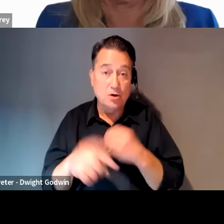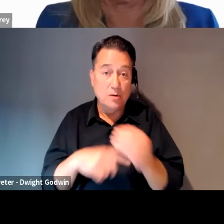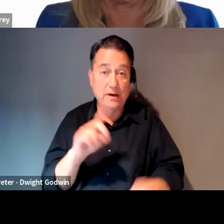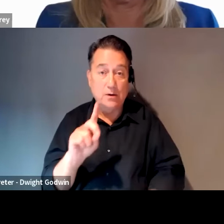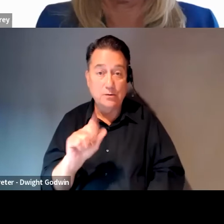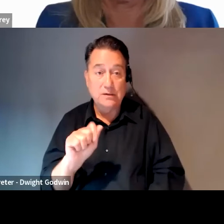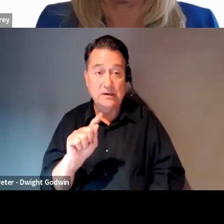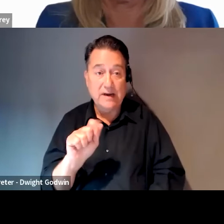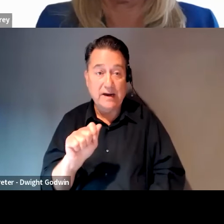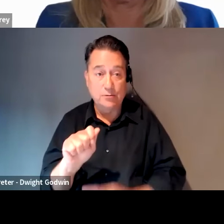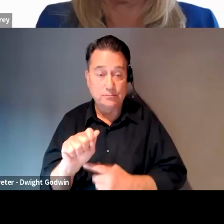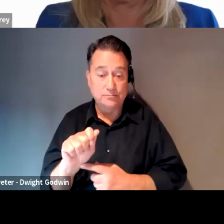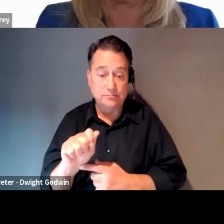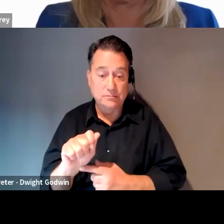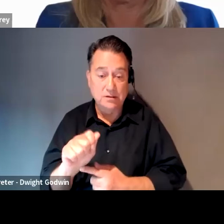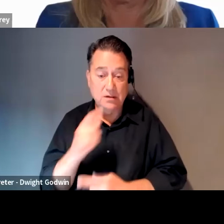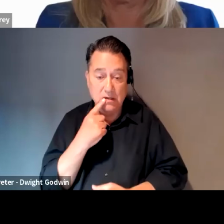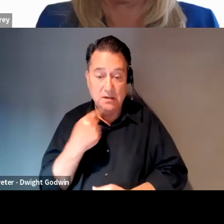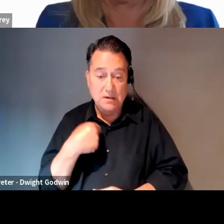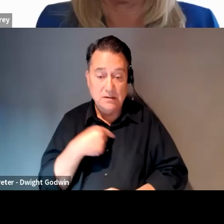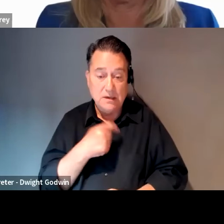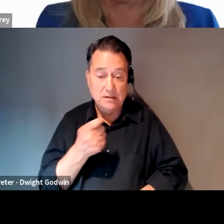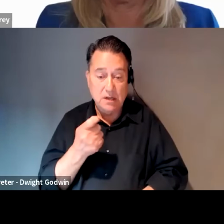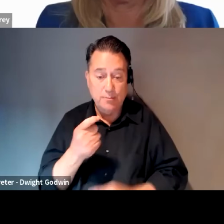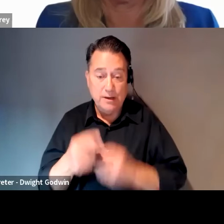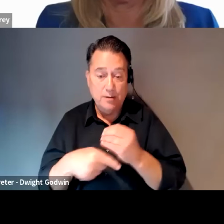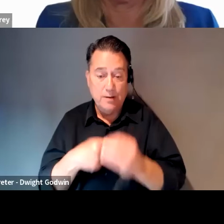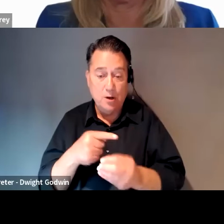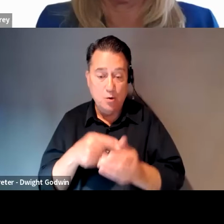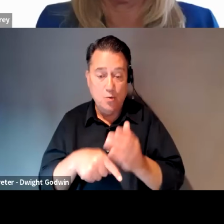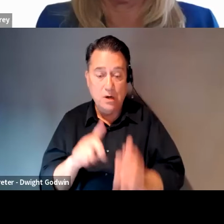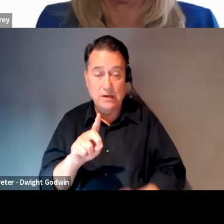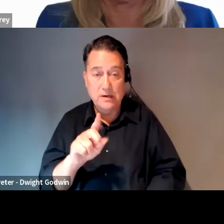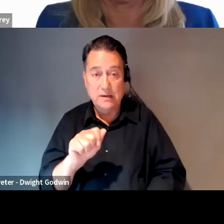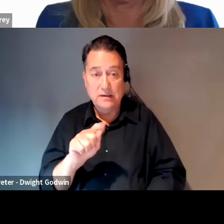So tell us a little bit about what data has shown you